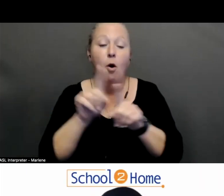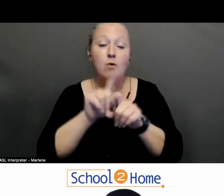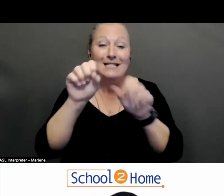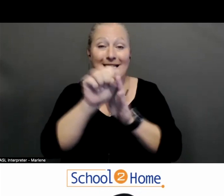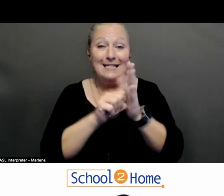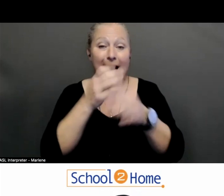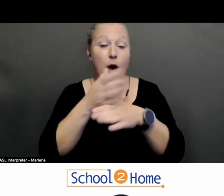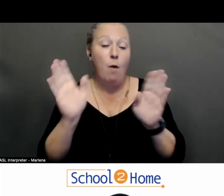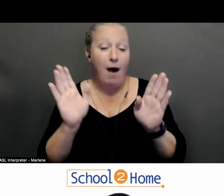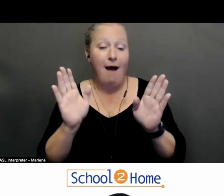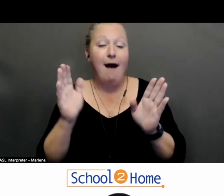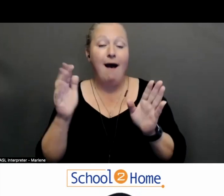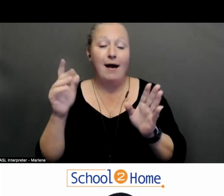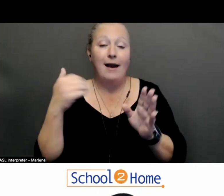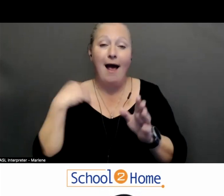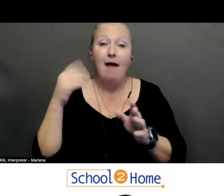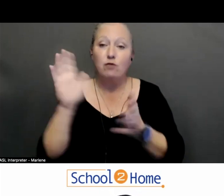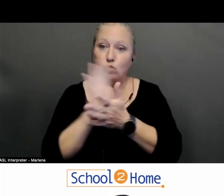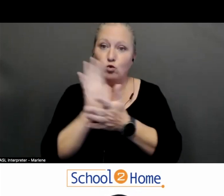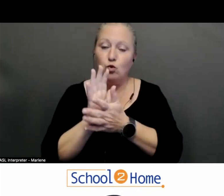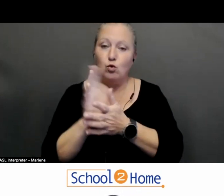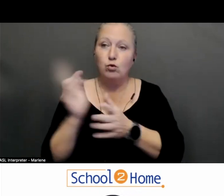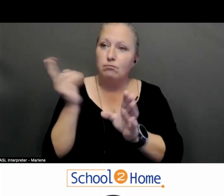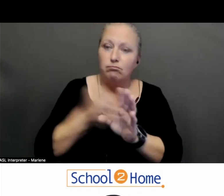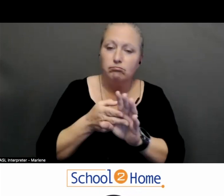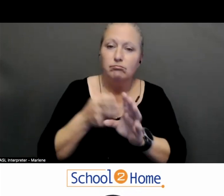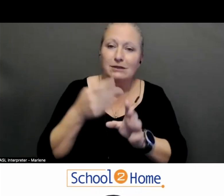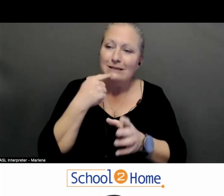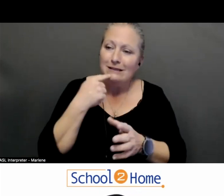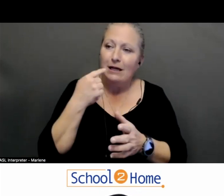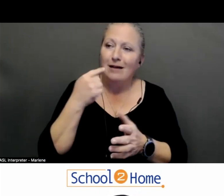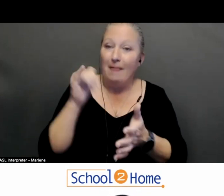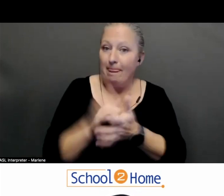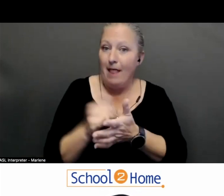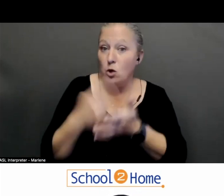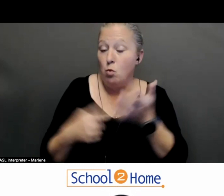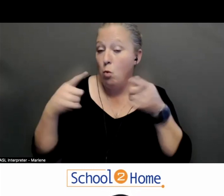where schools are coming in and saying like this is what's been working for us creating